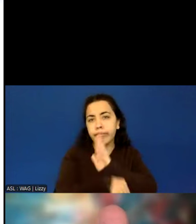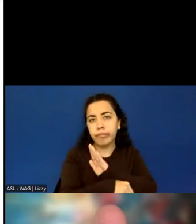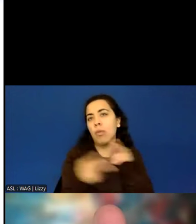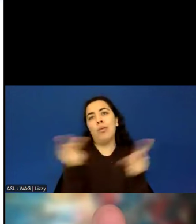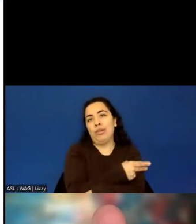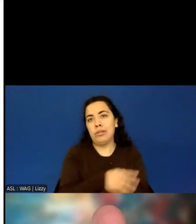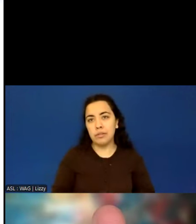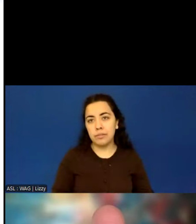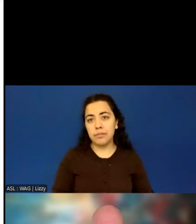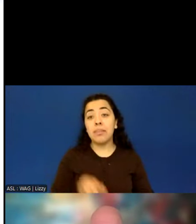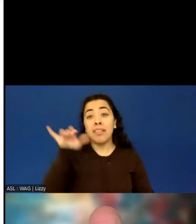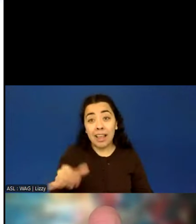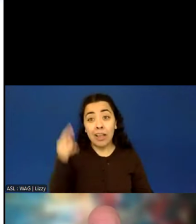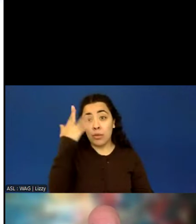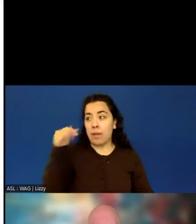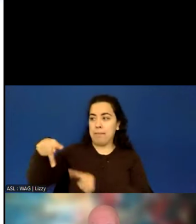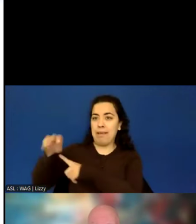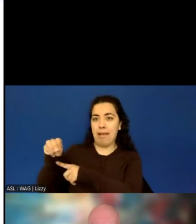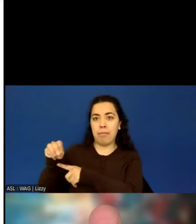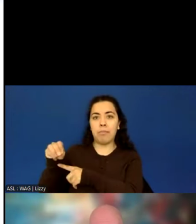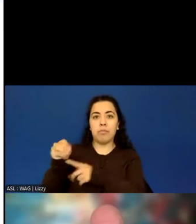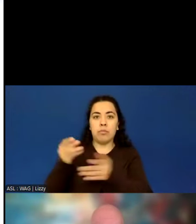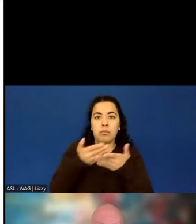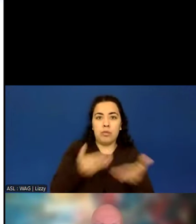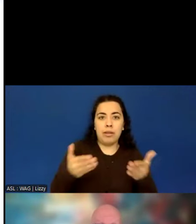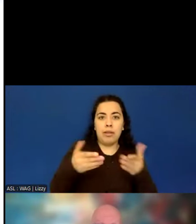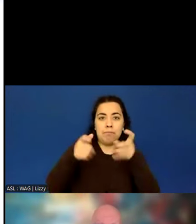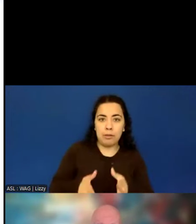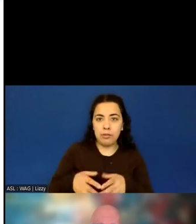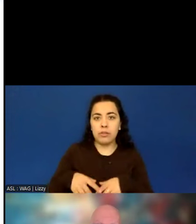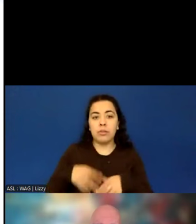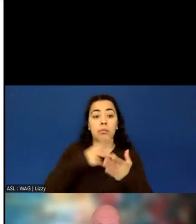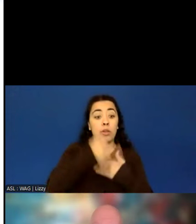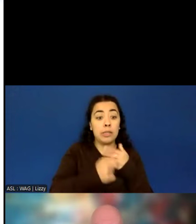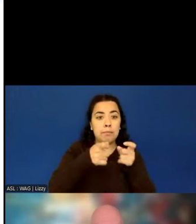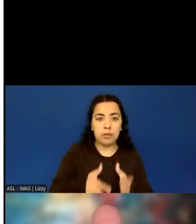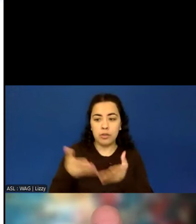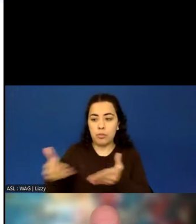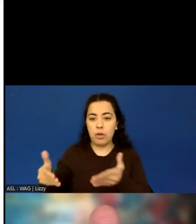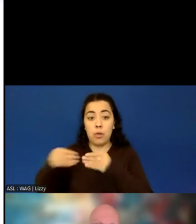be able to keep that from happening, to drive forward in helping to set up this program and